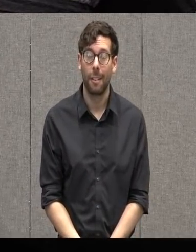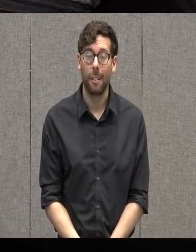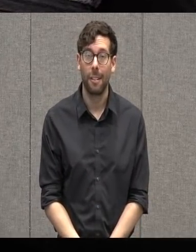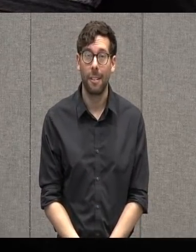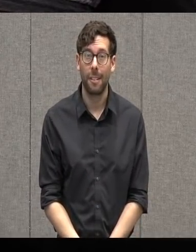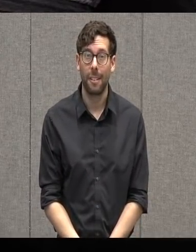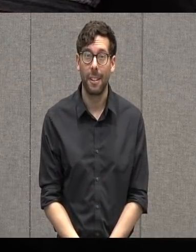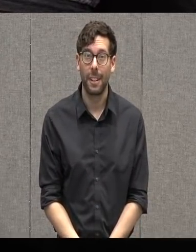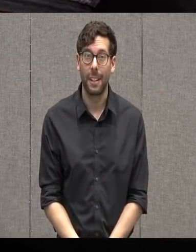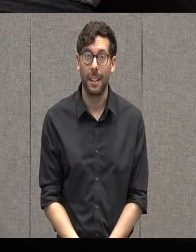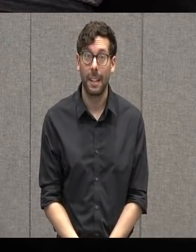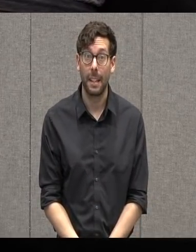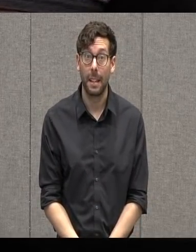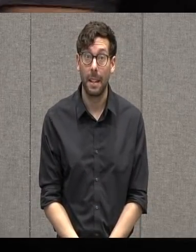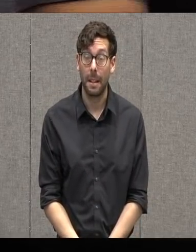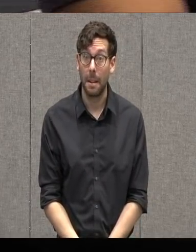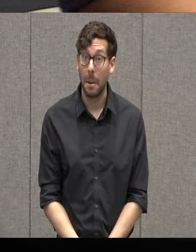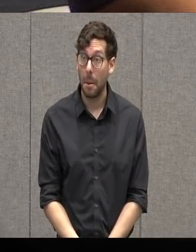Could there only be